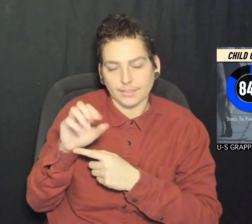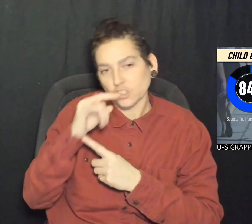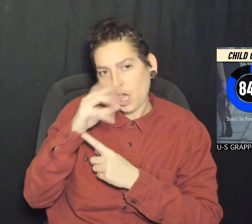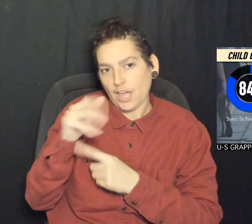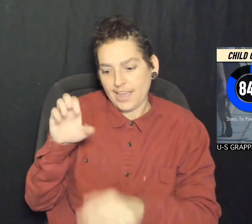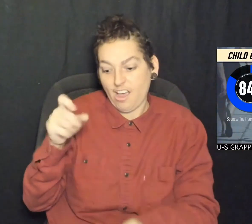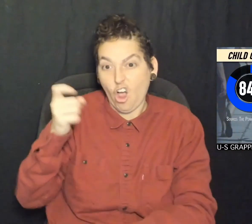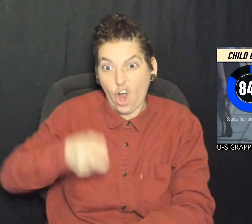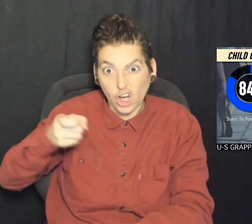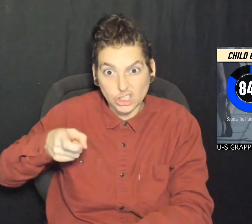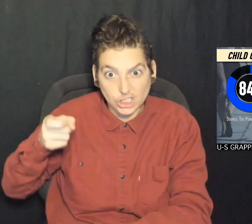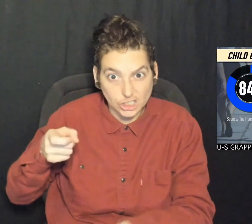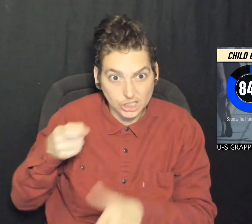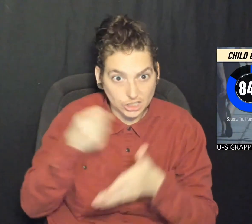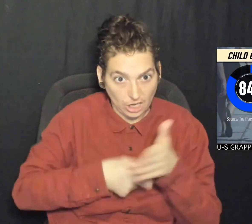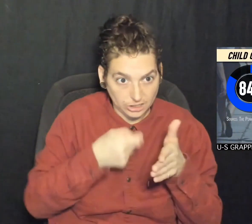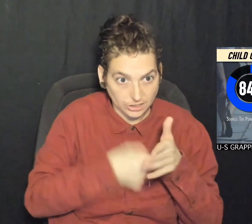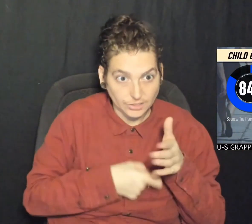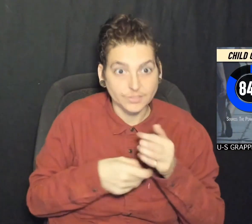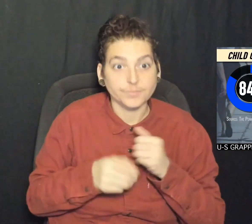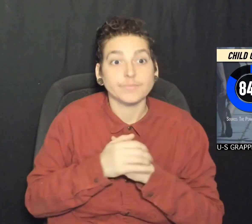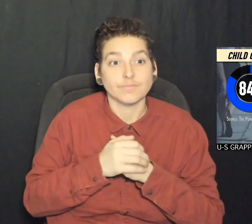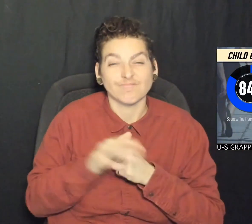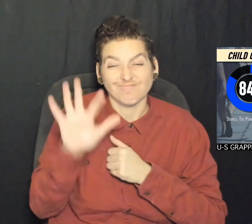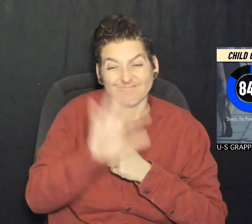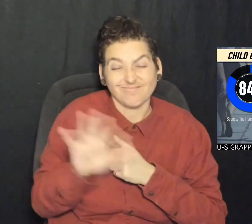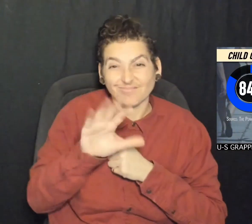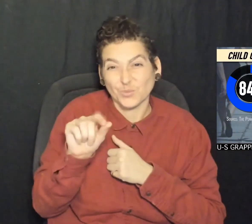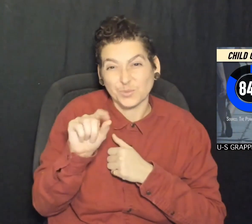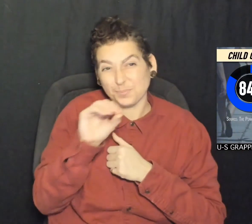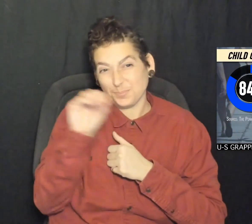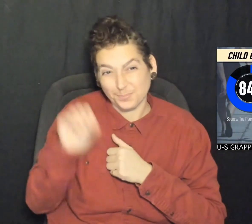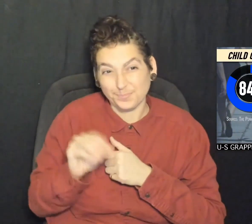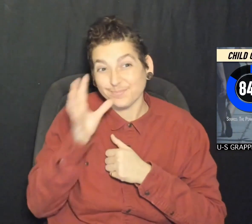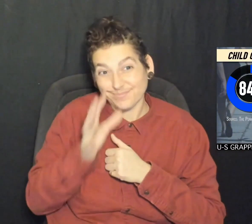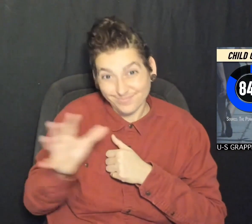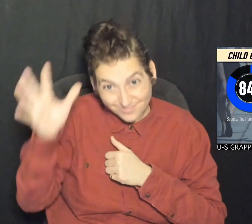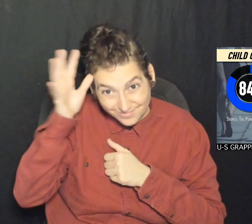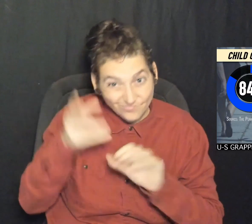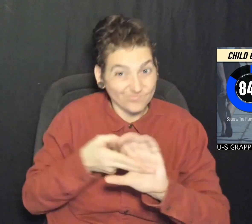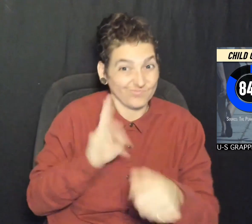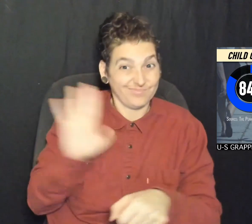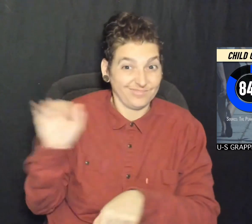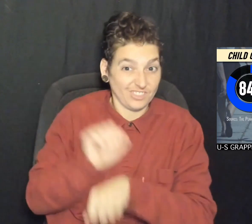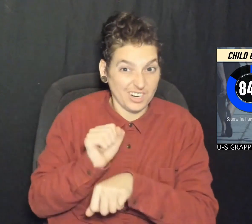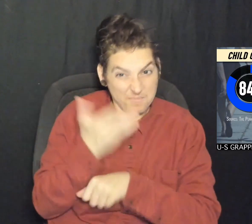84% saying they feel overwhelmed by childcare costs and nearly 20% having to quit their